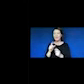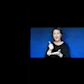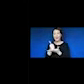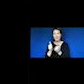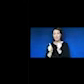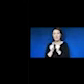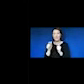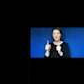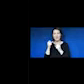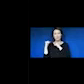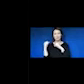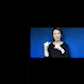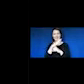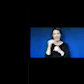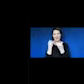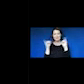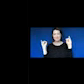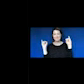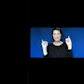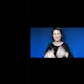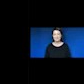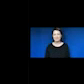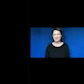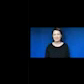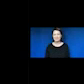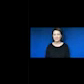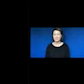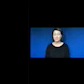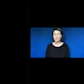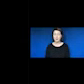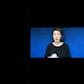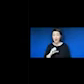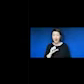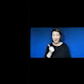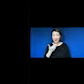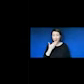Then a plus as well with working with employment specialists, employers can bring the employment